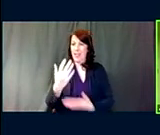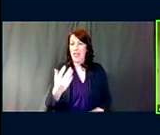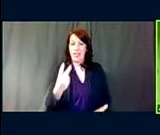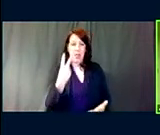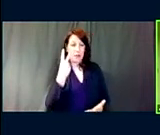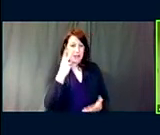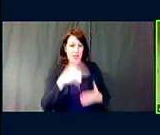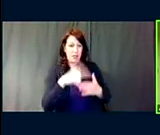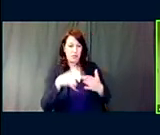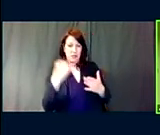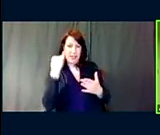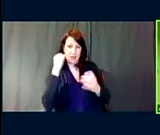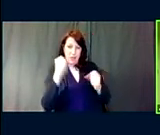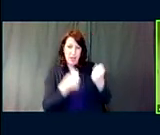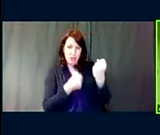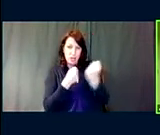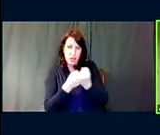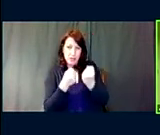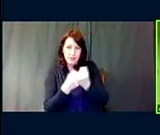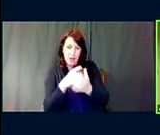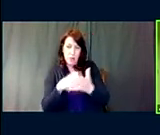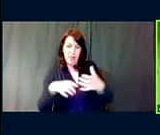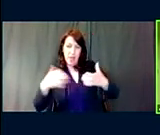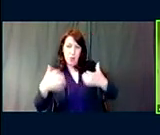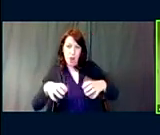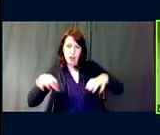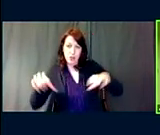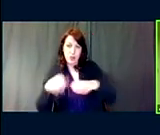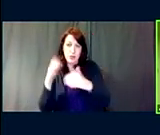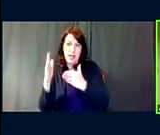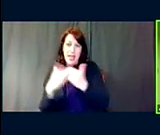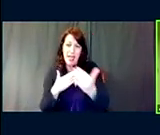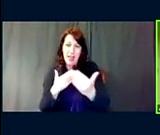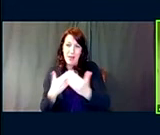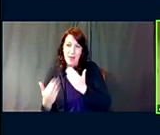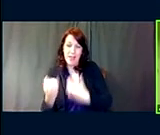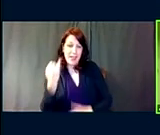WILL ONLY SEE THE RESULTS IF YOU CAN JUSTIFY WHAT THEY WANTED TO DO ANYWAY.